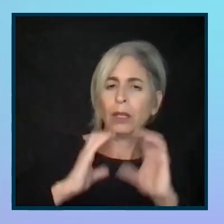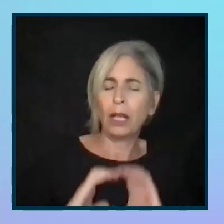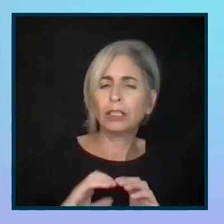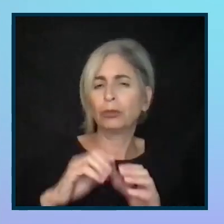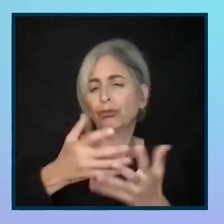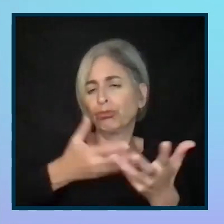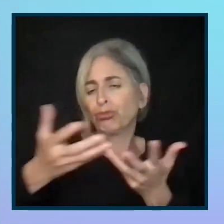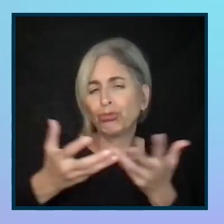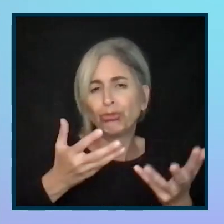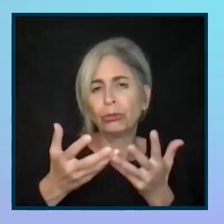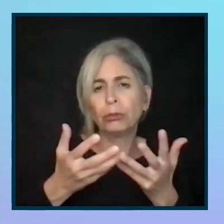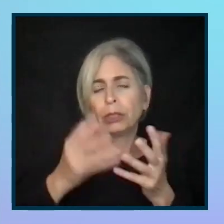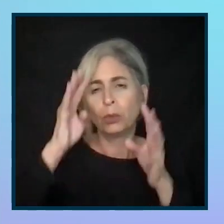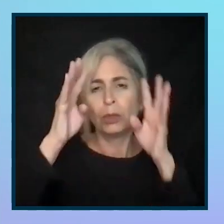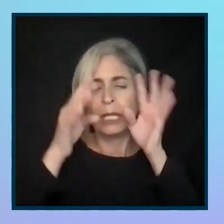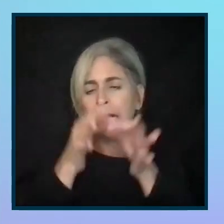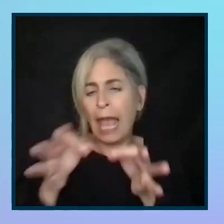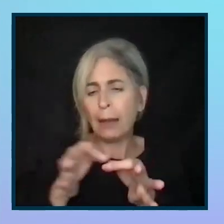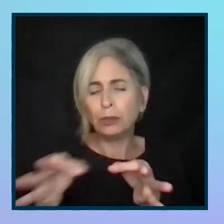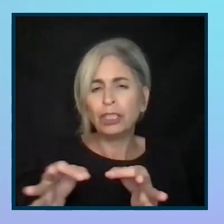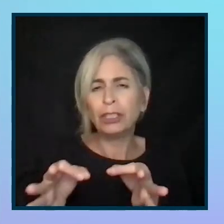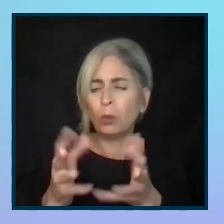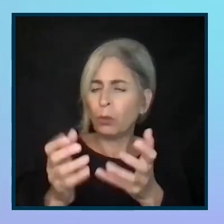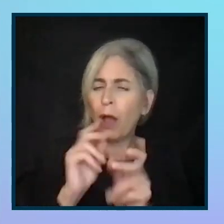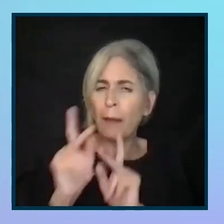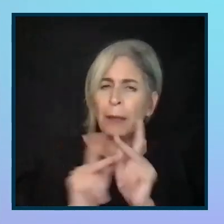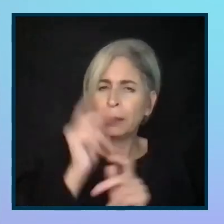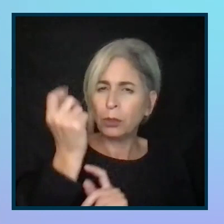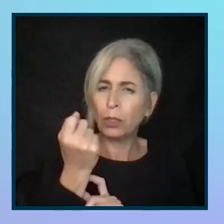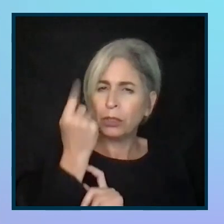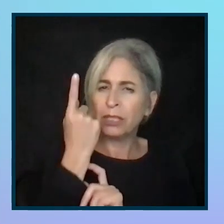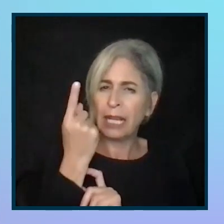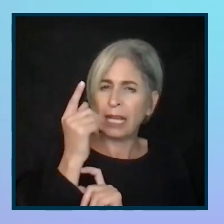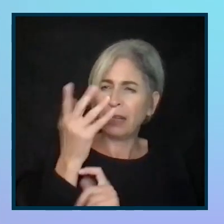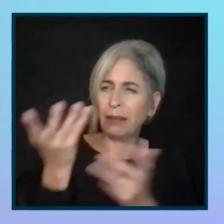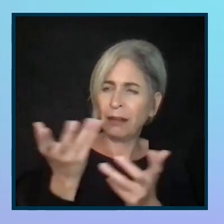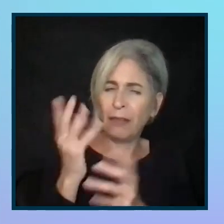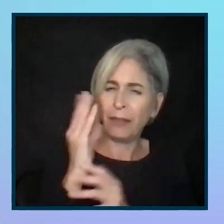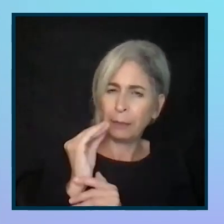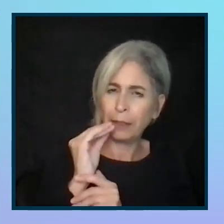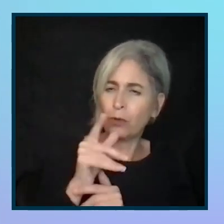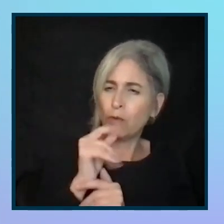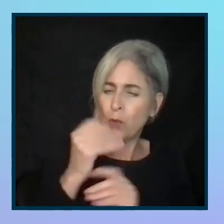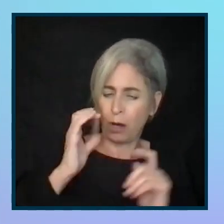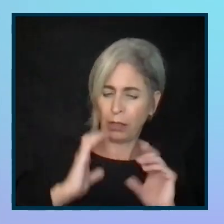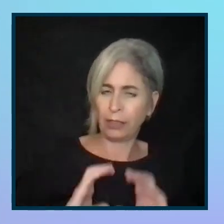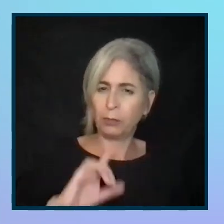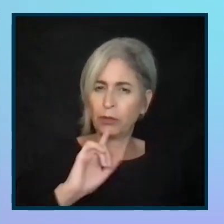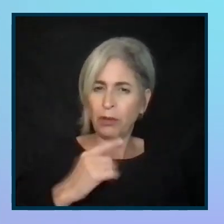Creating captions, audio description. We want people to understand what it's like and who our customers are.